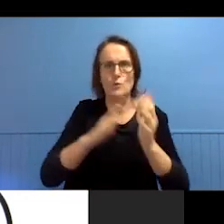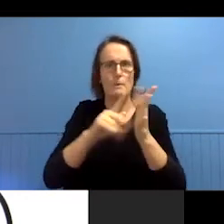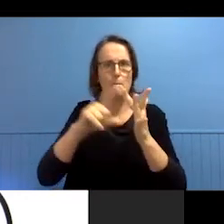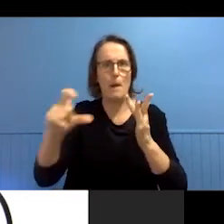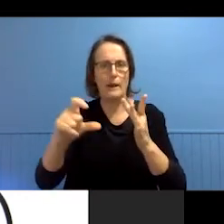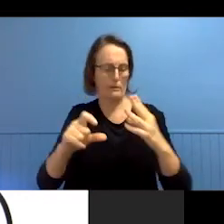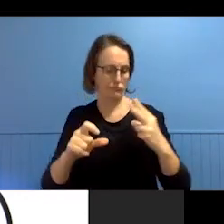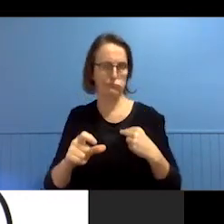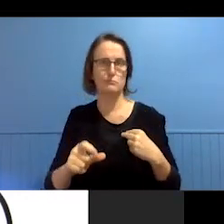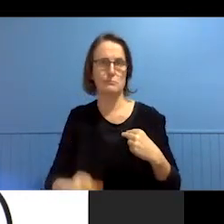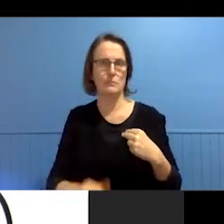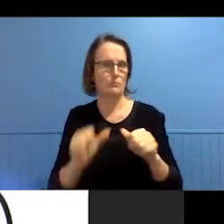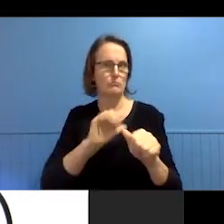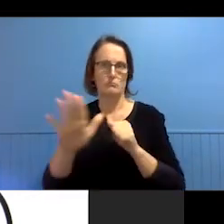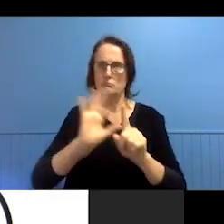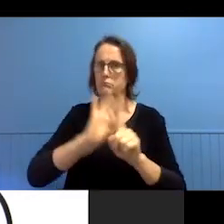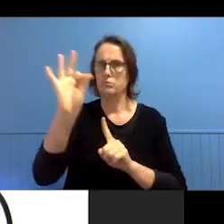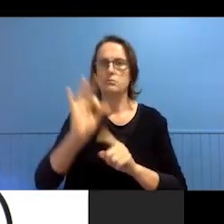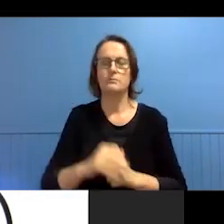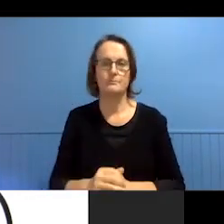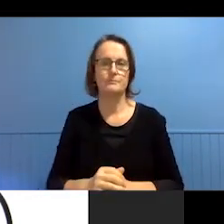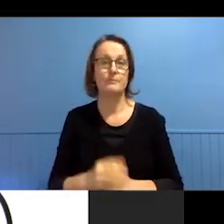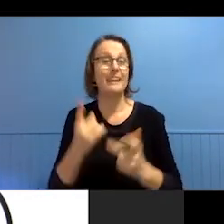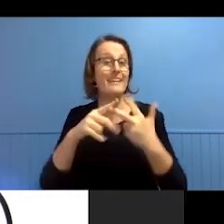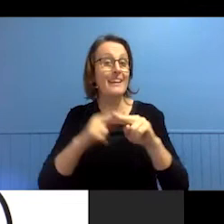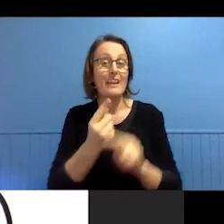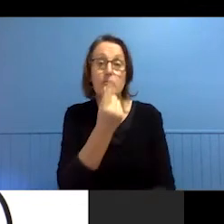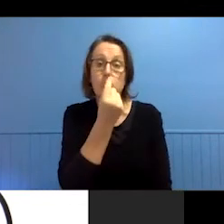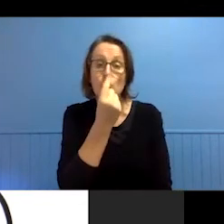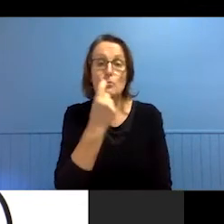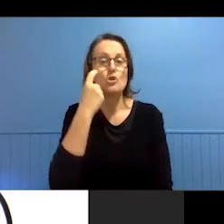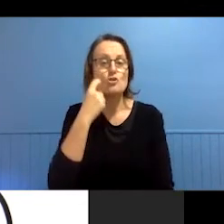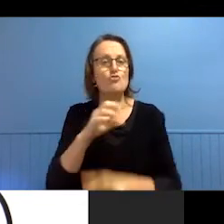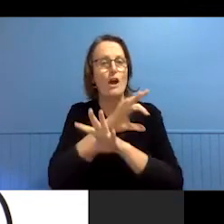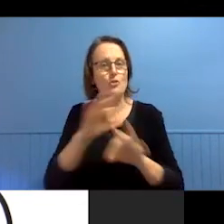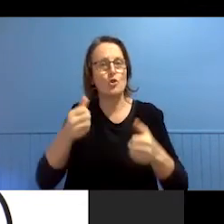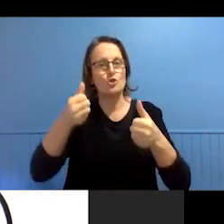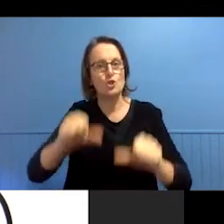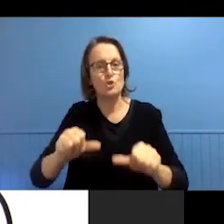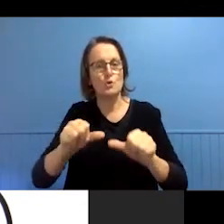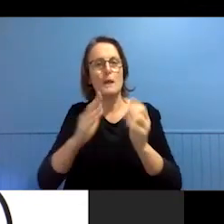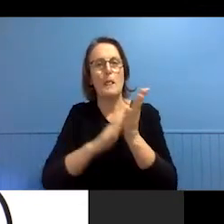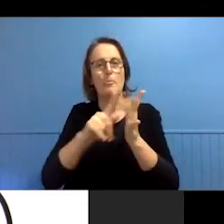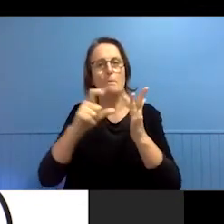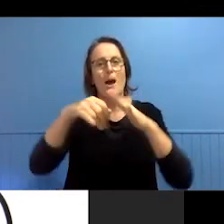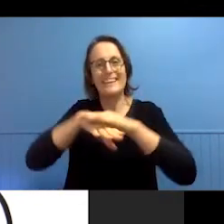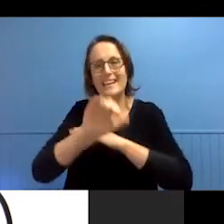quality in a really great way. Wherever possible I would say try not to use the microphones in your cameras and try not to use the